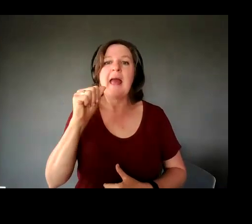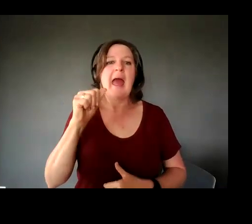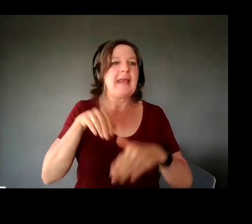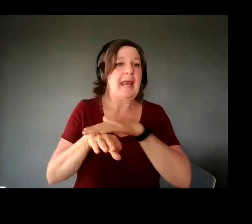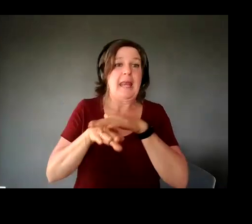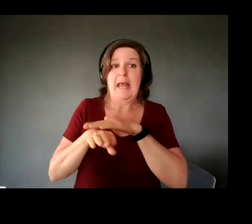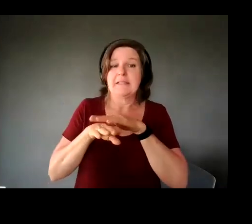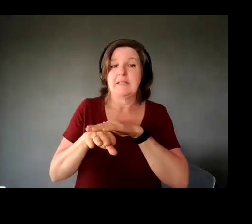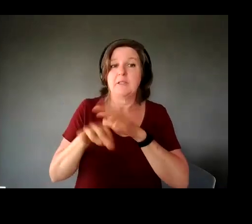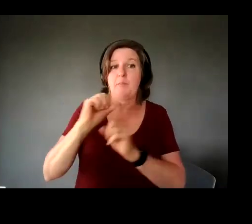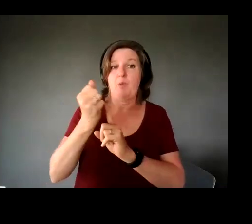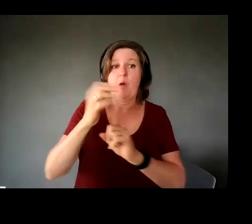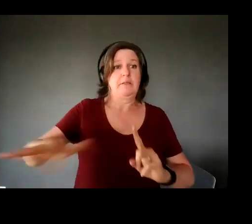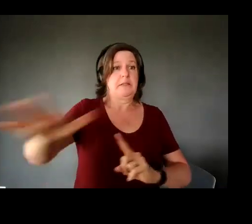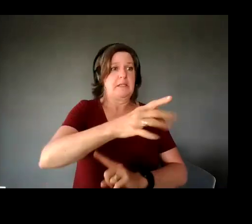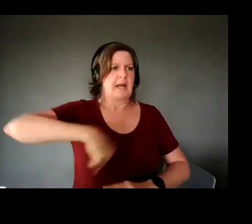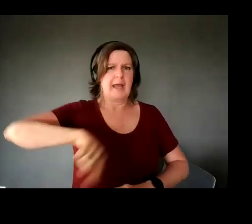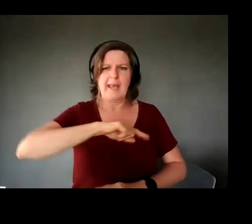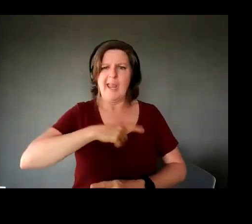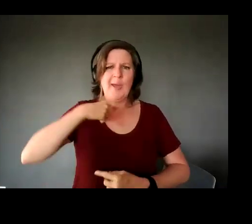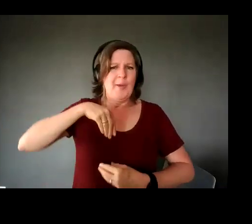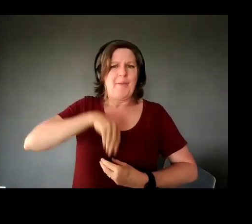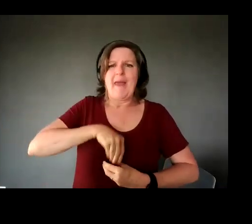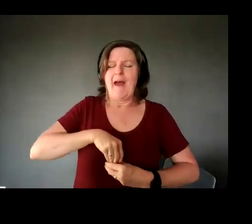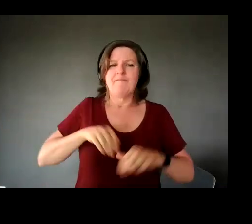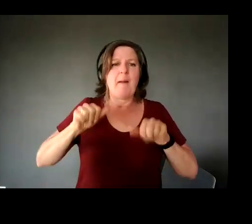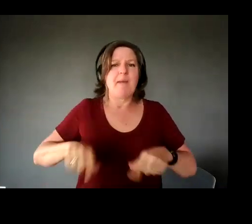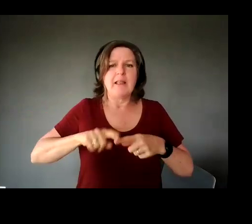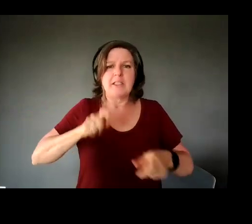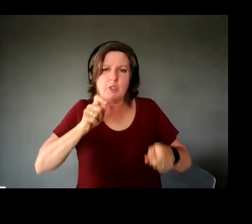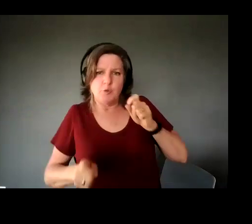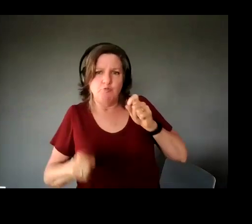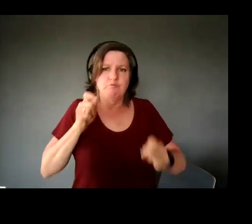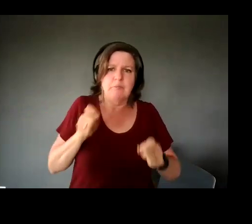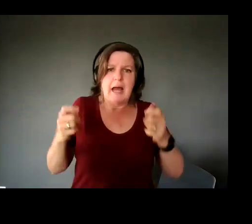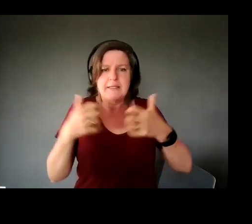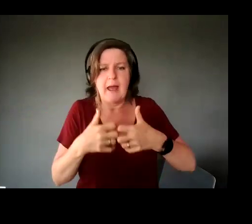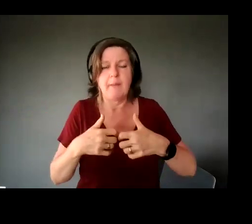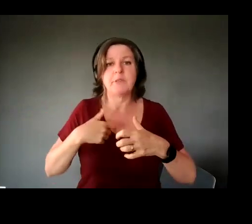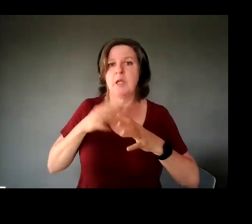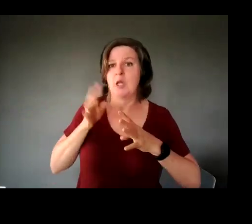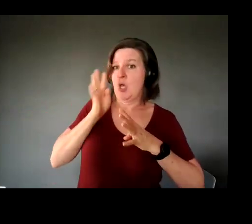inherent ability to adapt which the creative industry values enormously because it is such